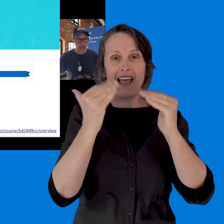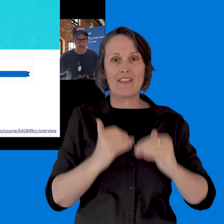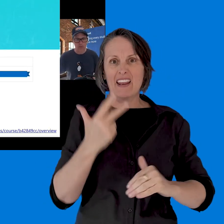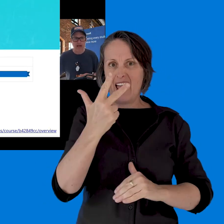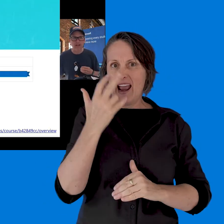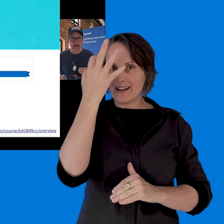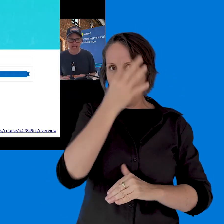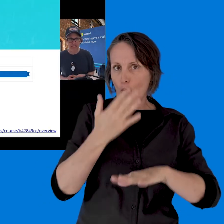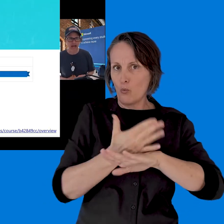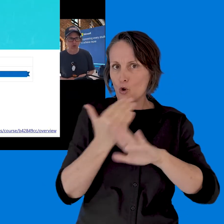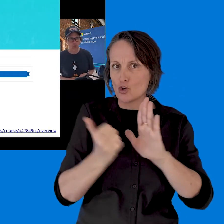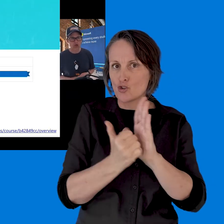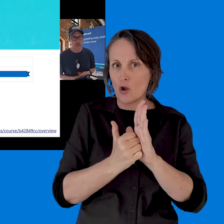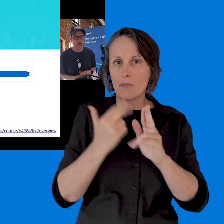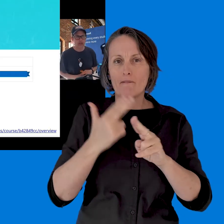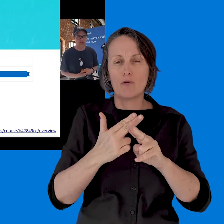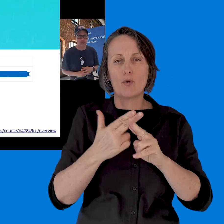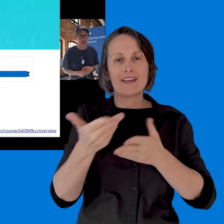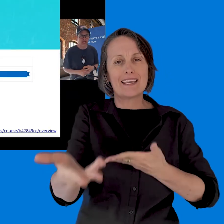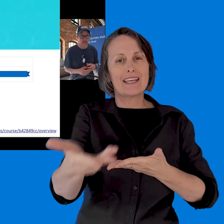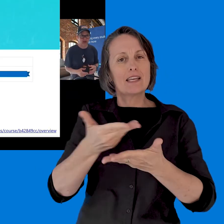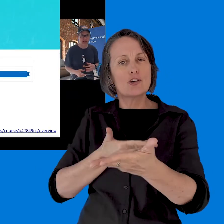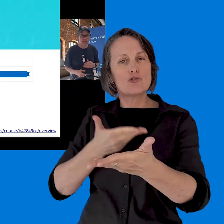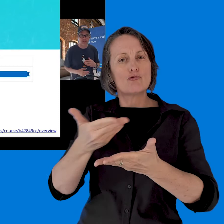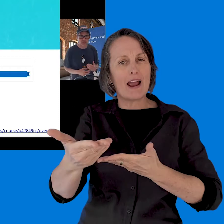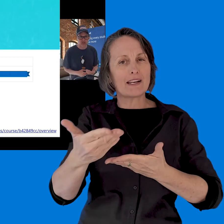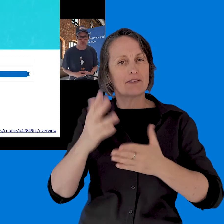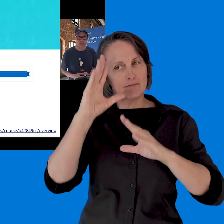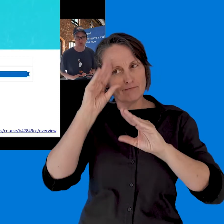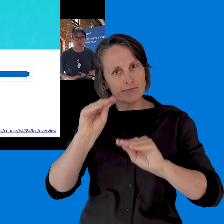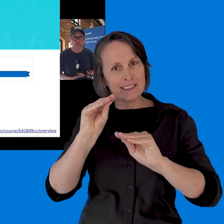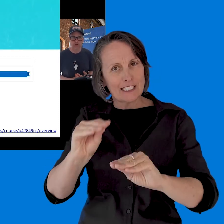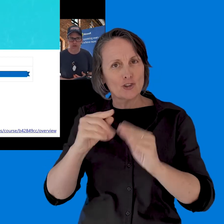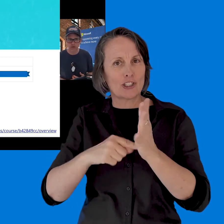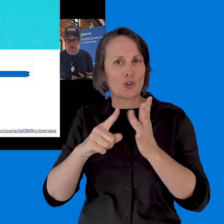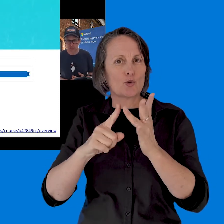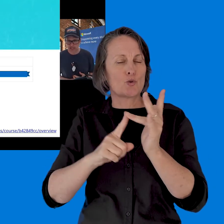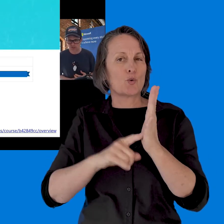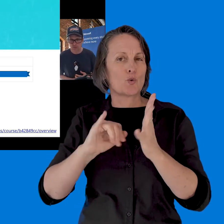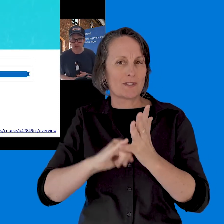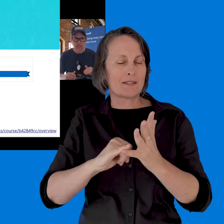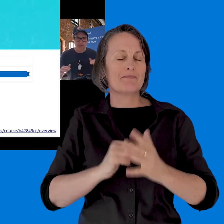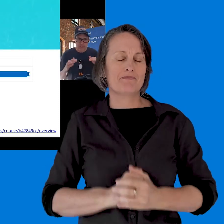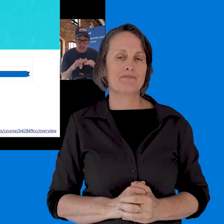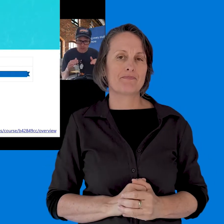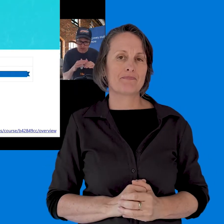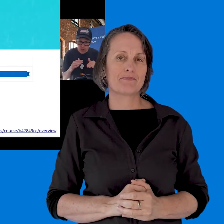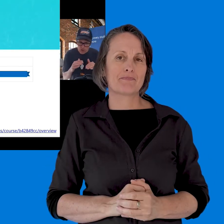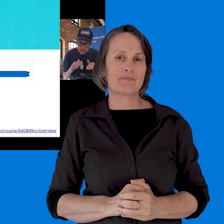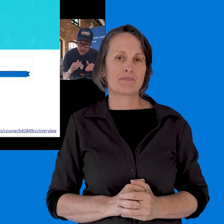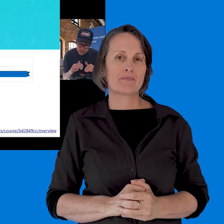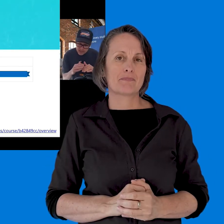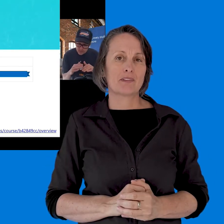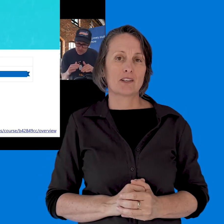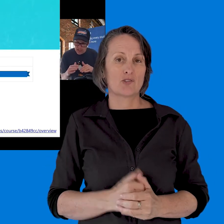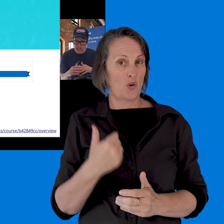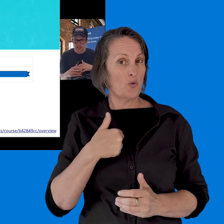And then we have an eight-hour workshop, an interactive instructional tools for inclusive classroom. There's a little bit of overlap in some of these,